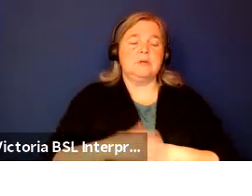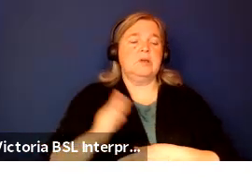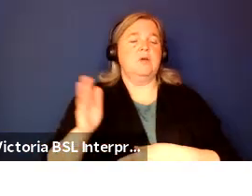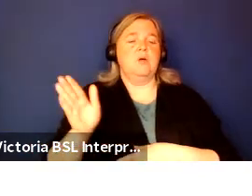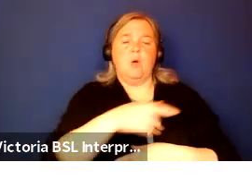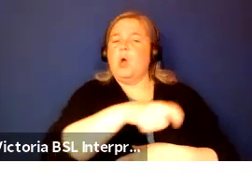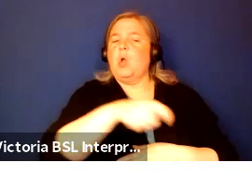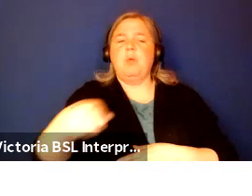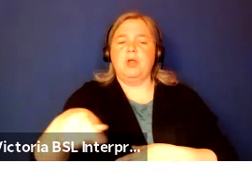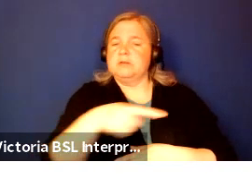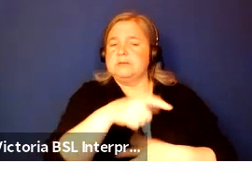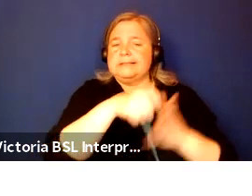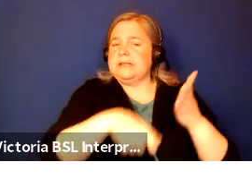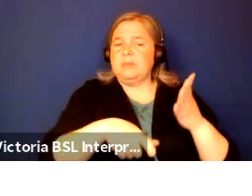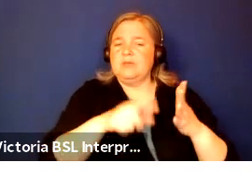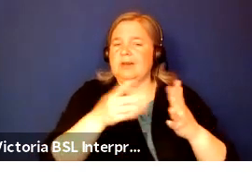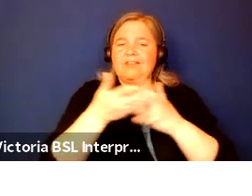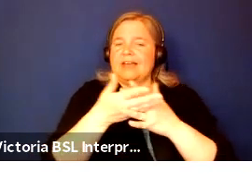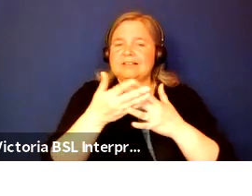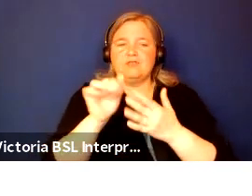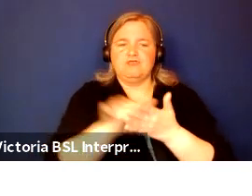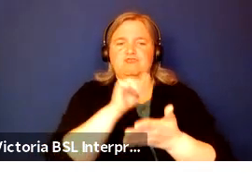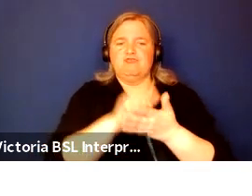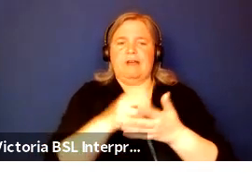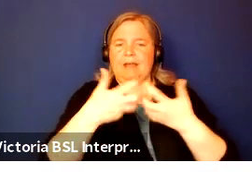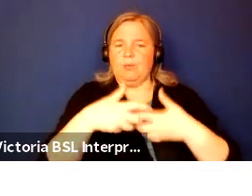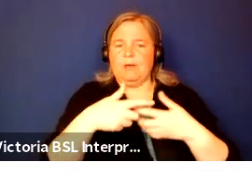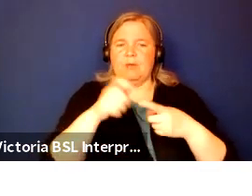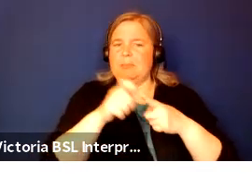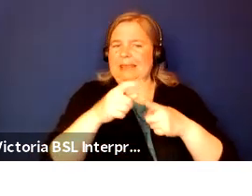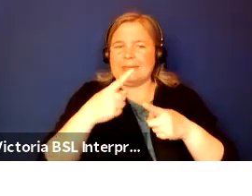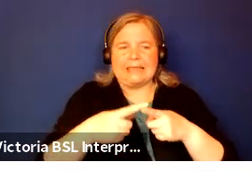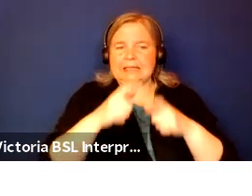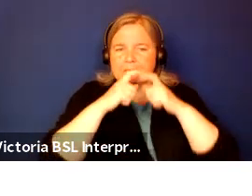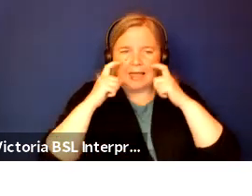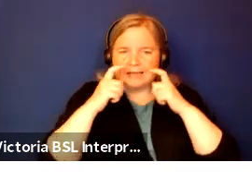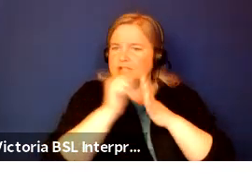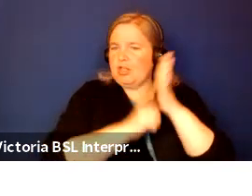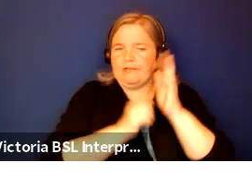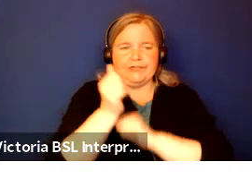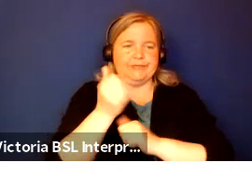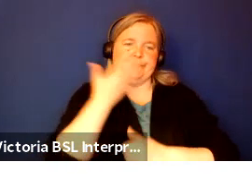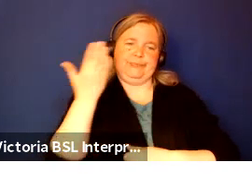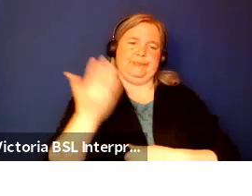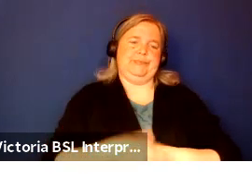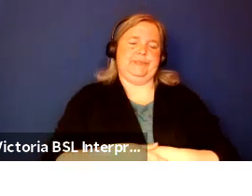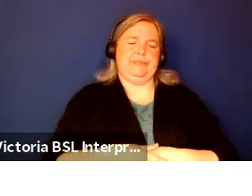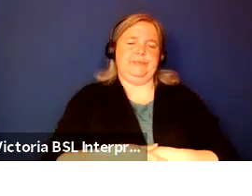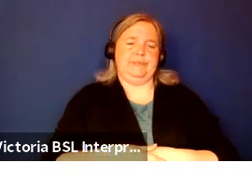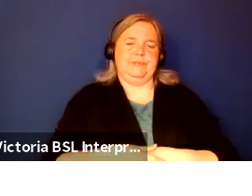have access to provide equipment. Discrimination experienced by the persons with disability during